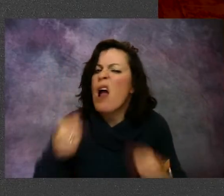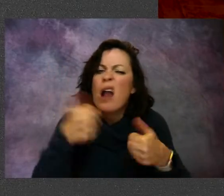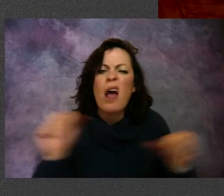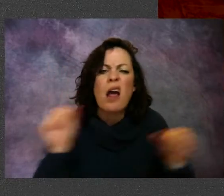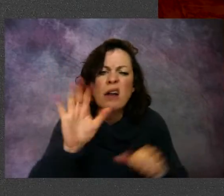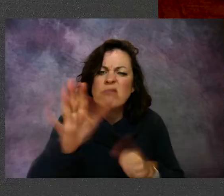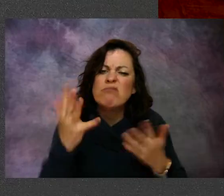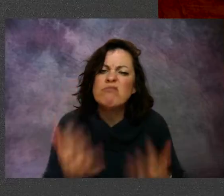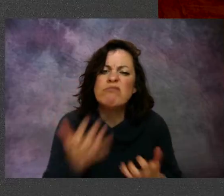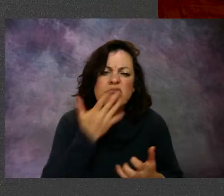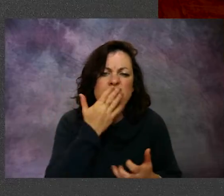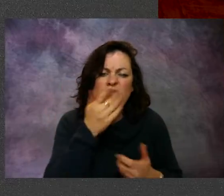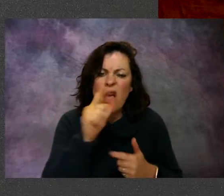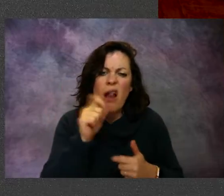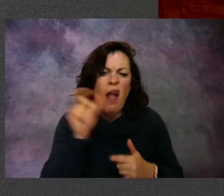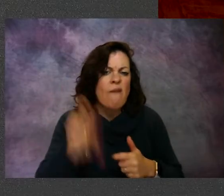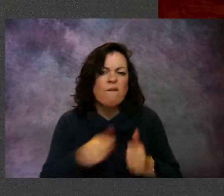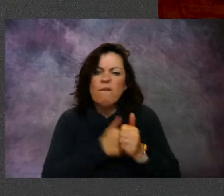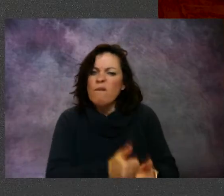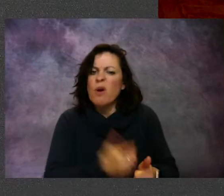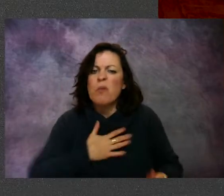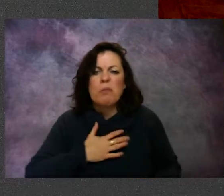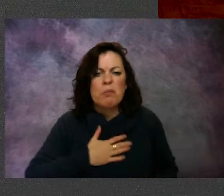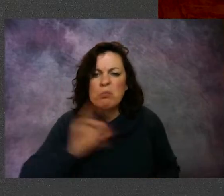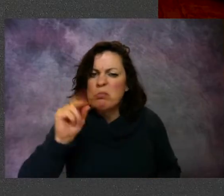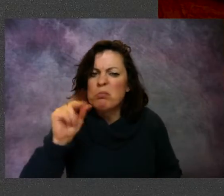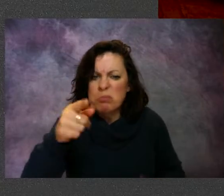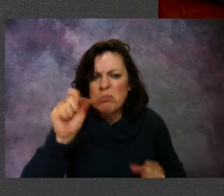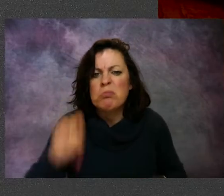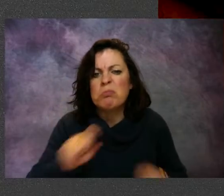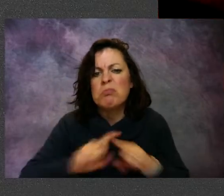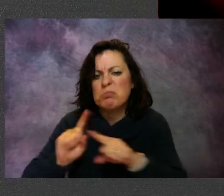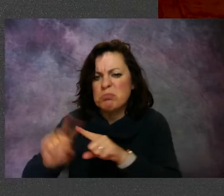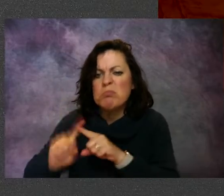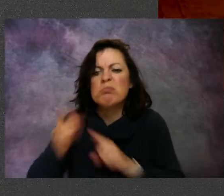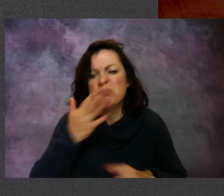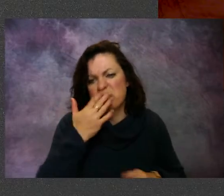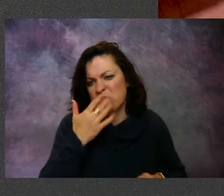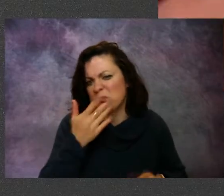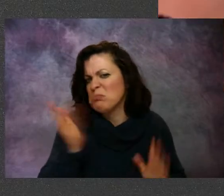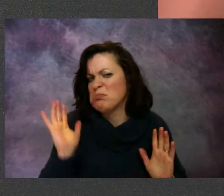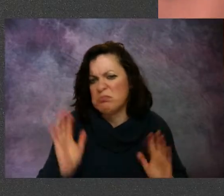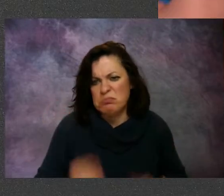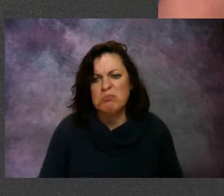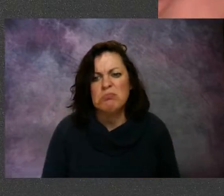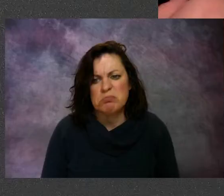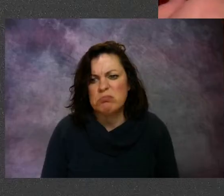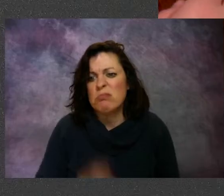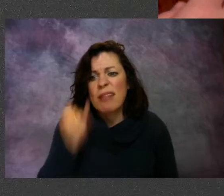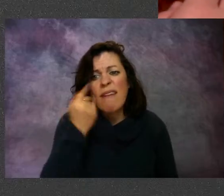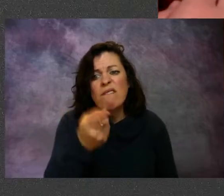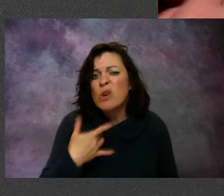If you want to make it look like a rainbow like mine, go for it. If you don't want it to look like a rainbow, that's okay.